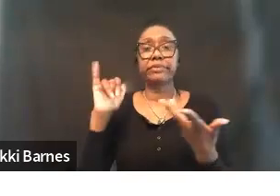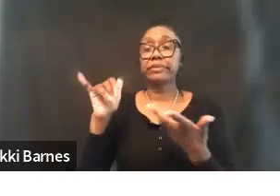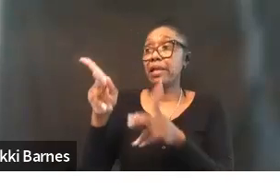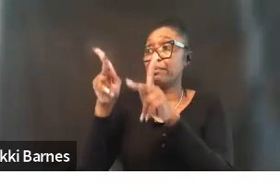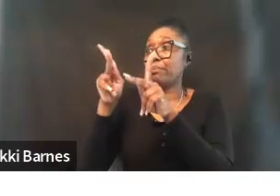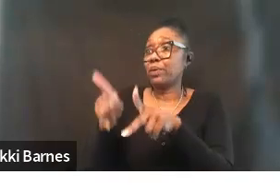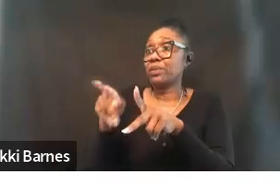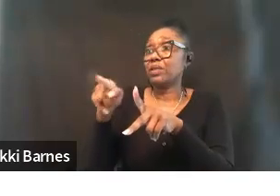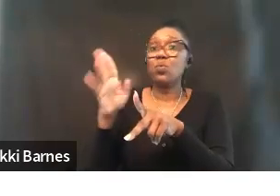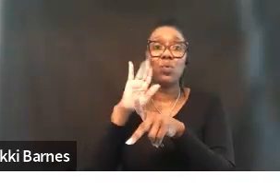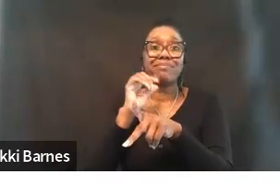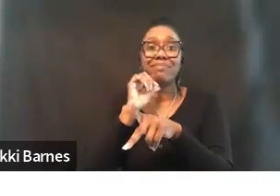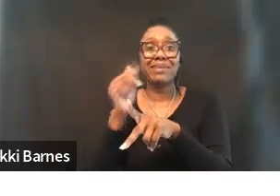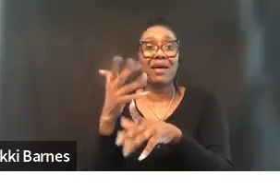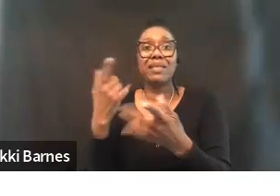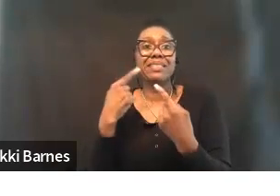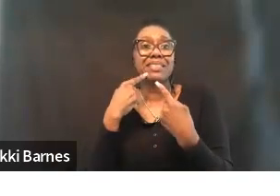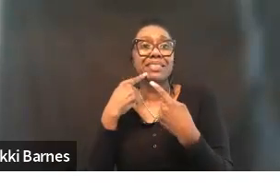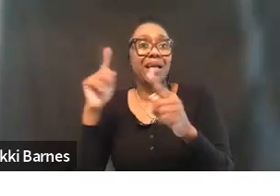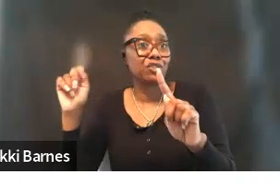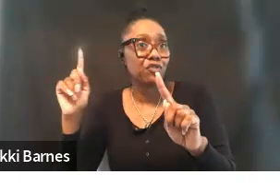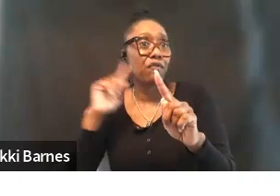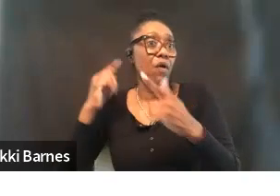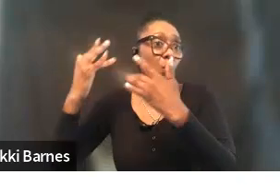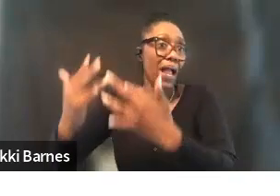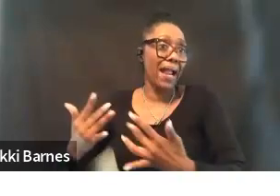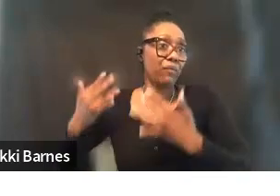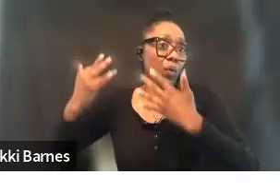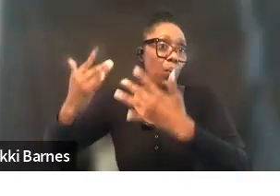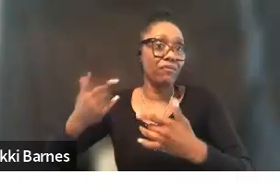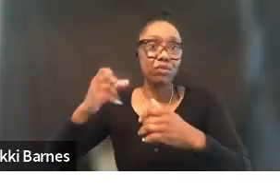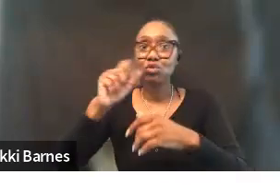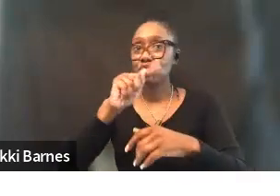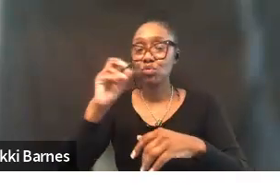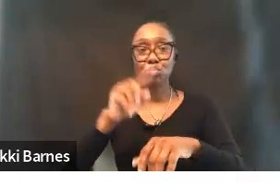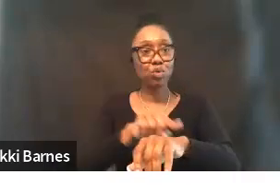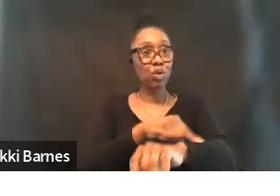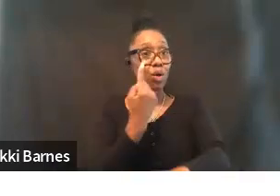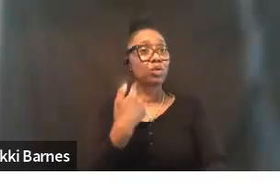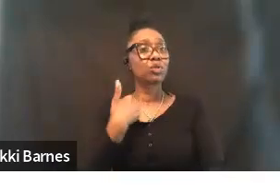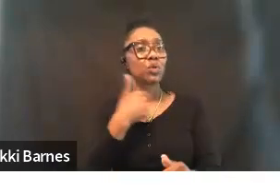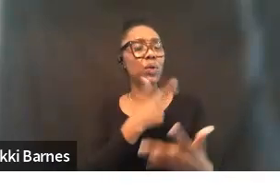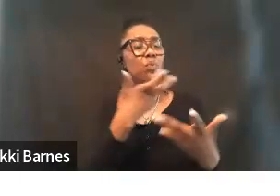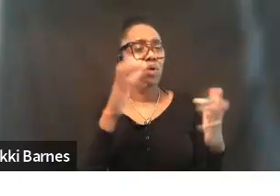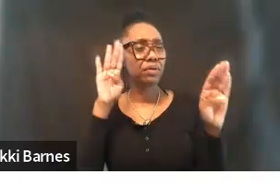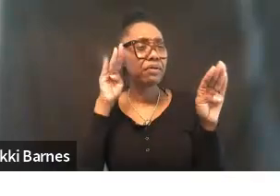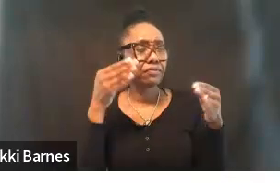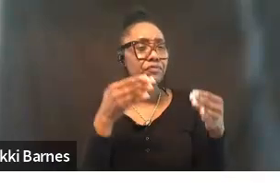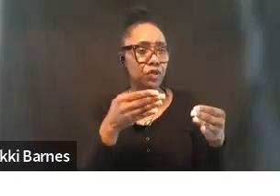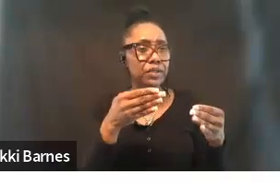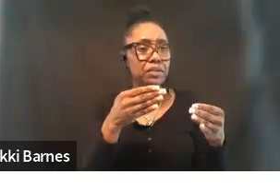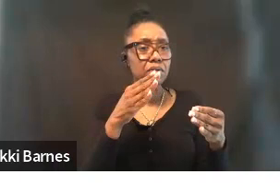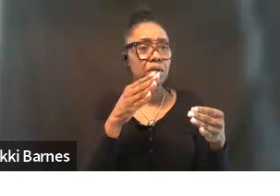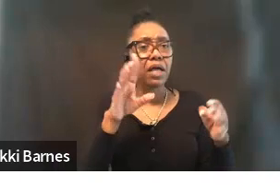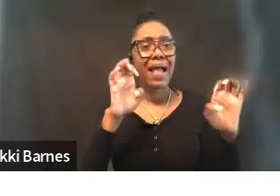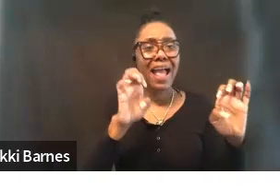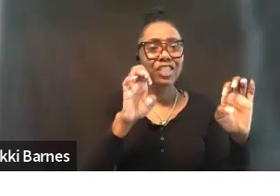We also, so, we really wanted to focus on educational cross systems and that was for parents.